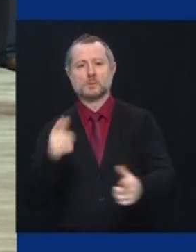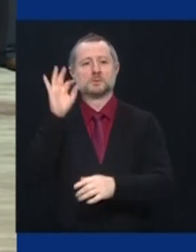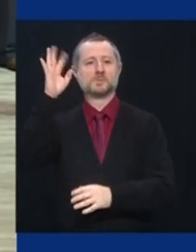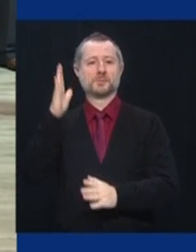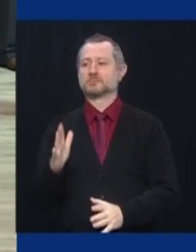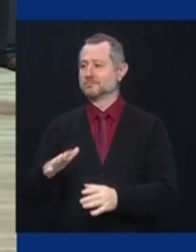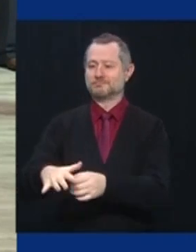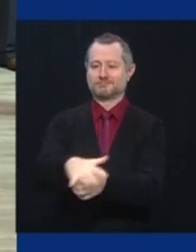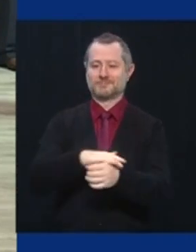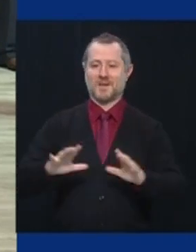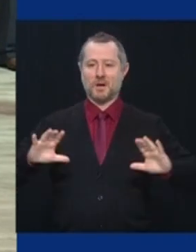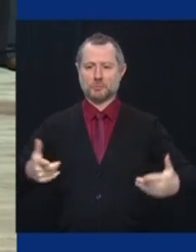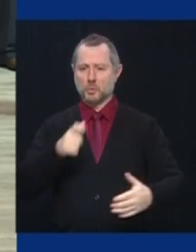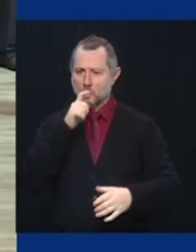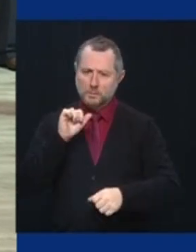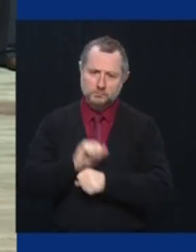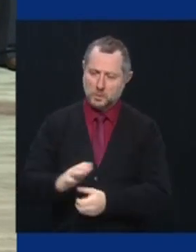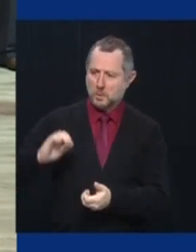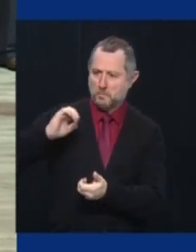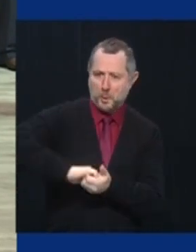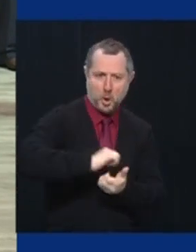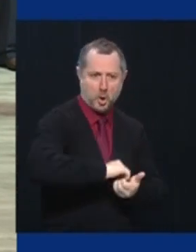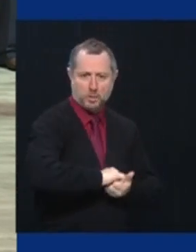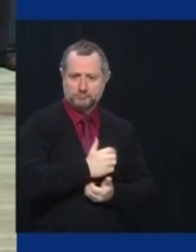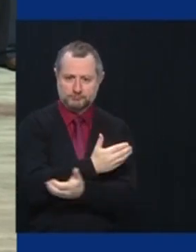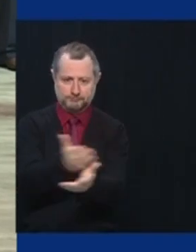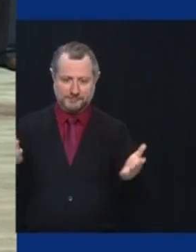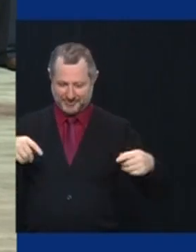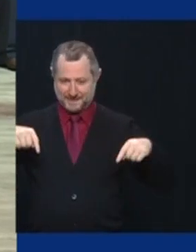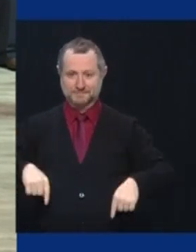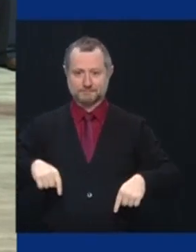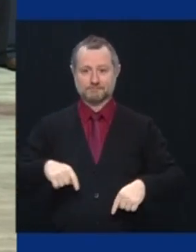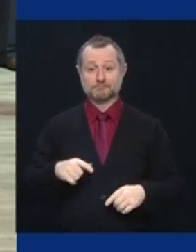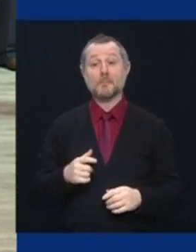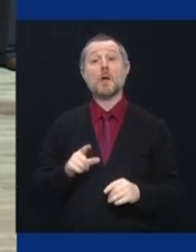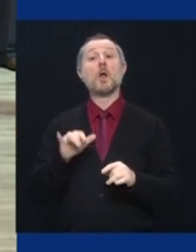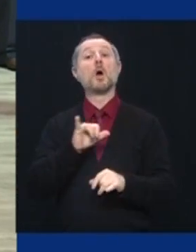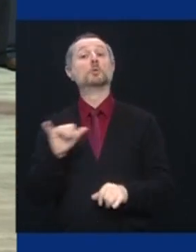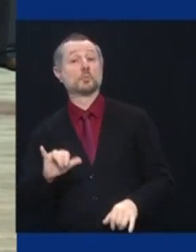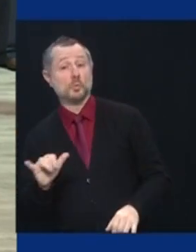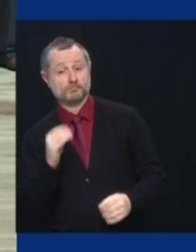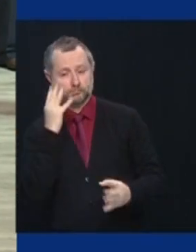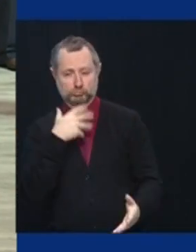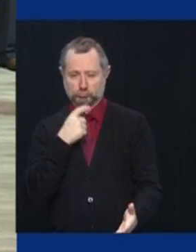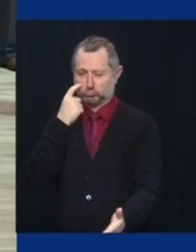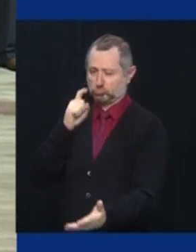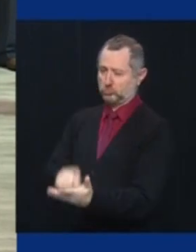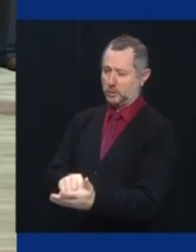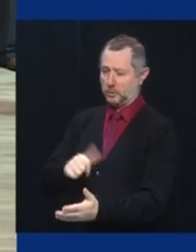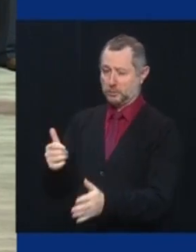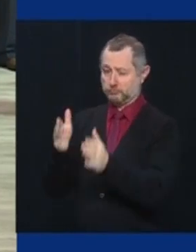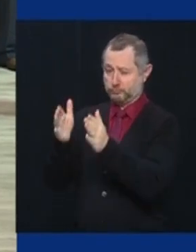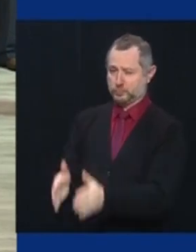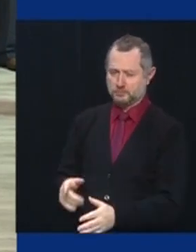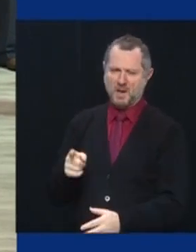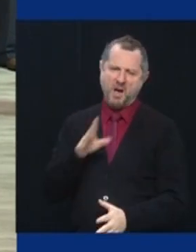FROM PASTOR DRAPER, WHO IS GOING TO SPEAK ON BEHALF OF ALL THE PASTORS HERE IN THE FAITH BASED COMMUNITY THAT IS WORKING IN PARTNERSHIP WITH THIS